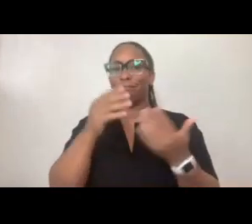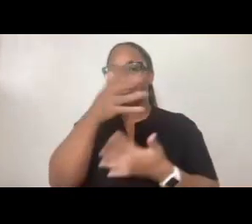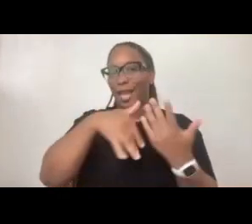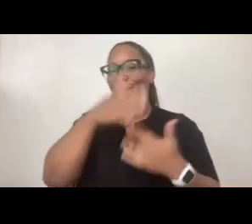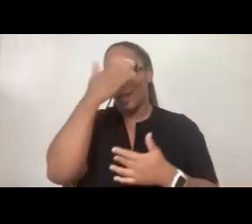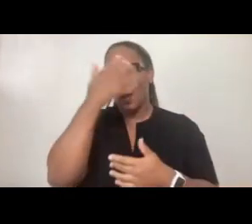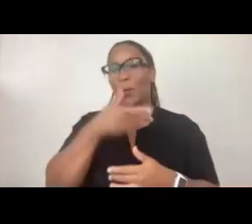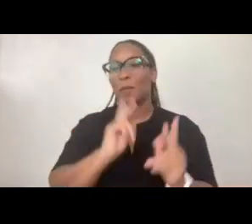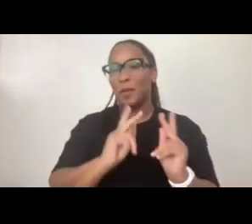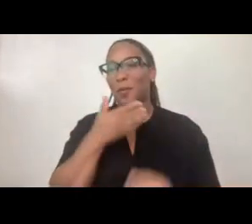Thank you.